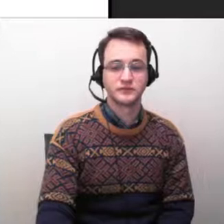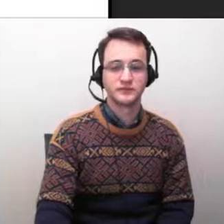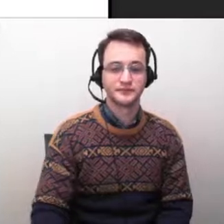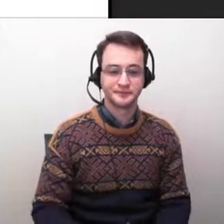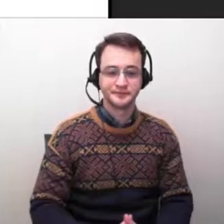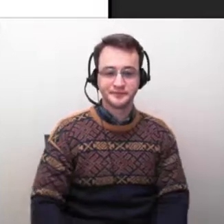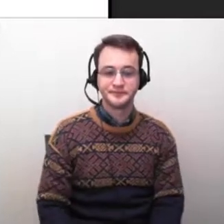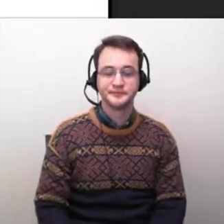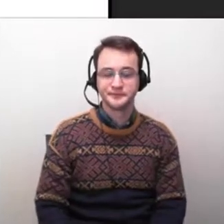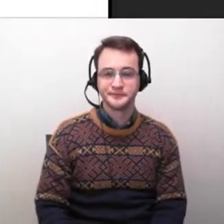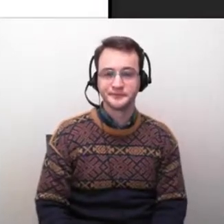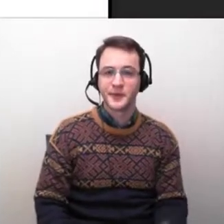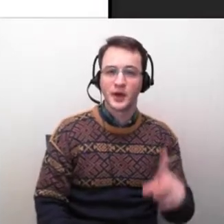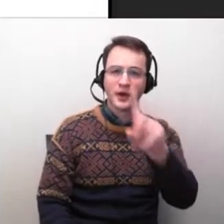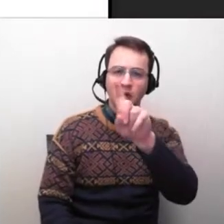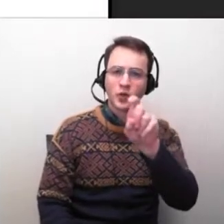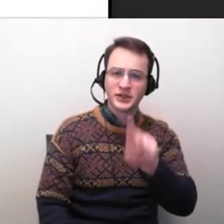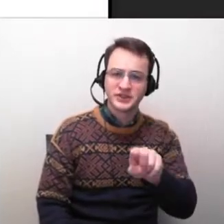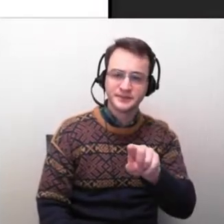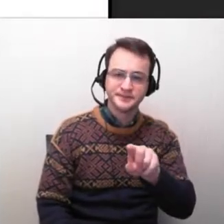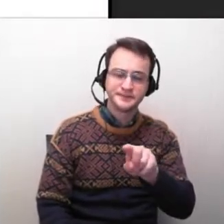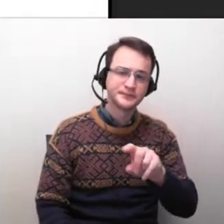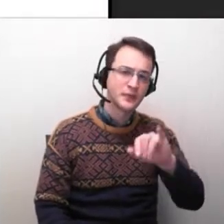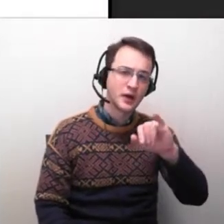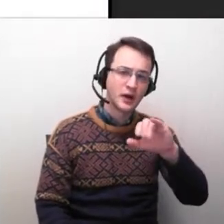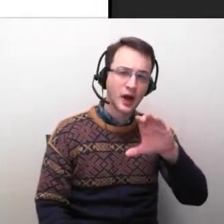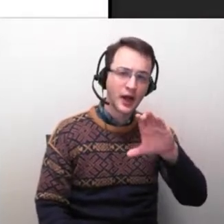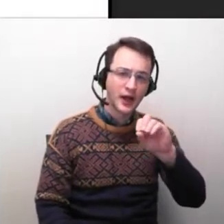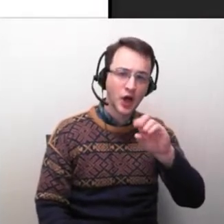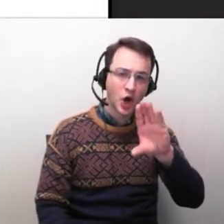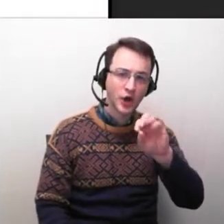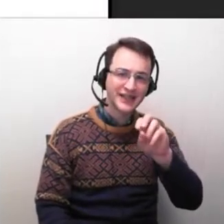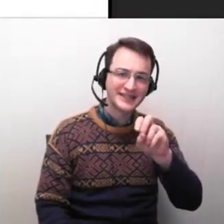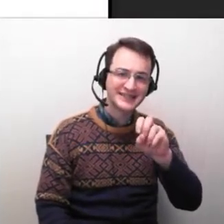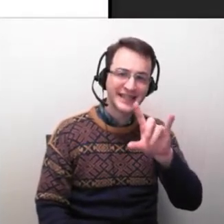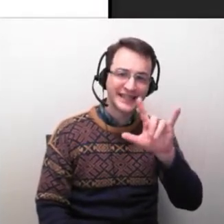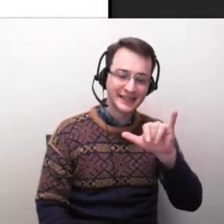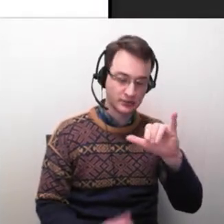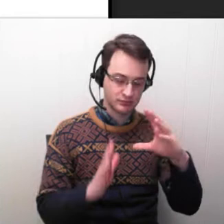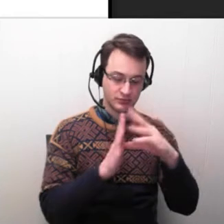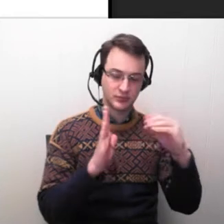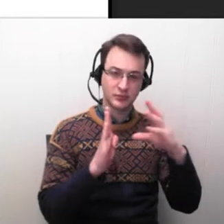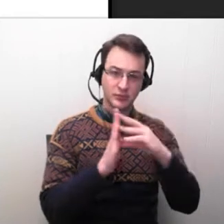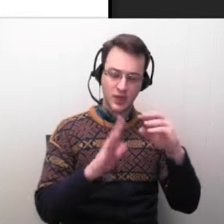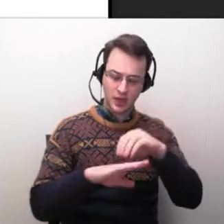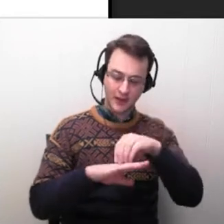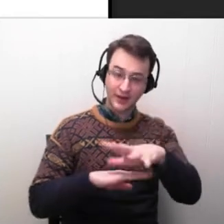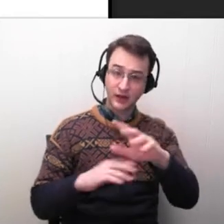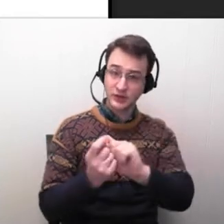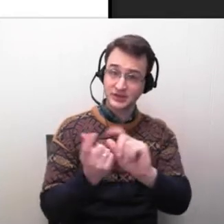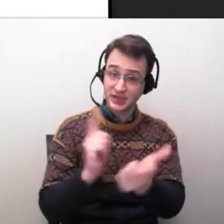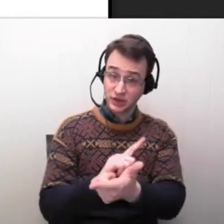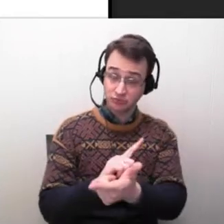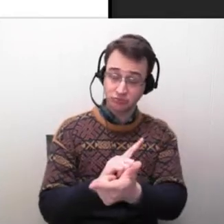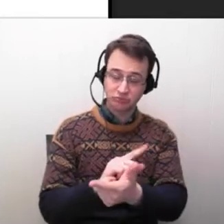Does iconicity affect why some signs are easier to translate than others? This study asked